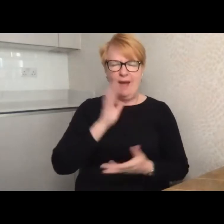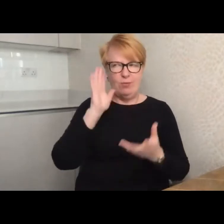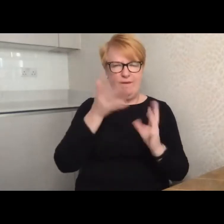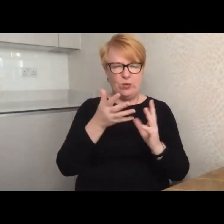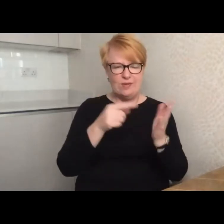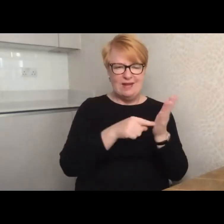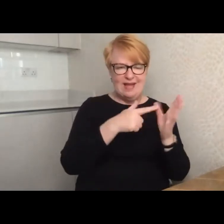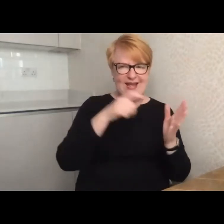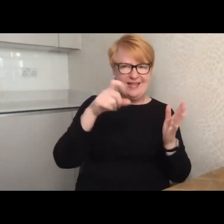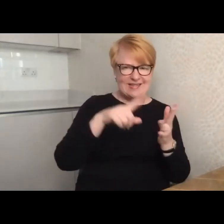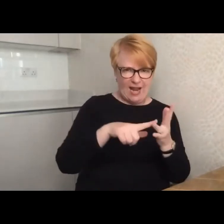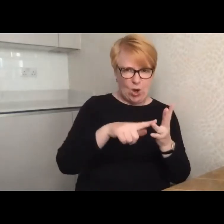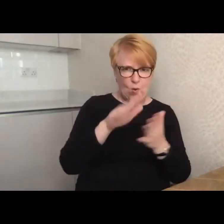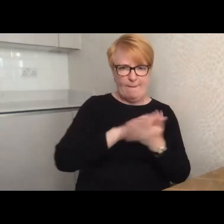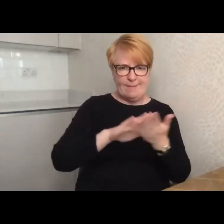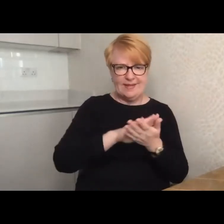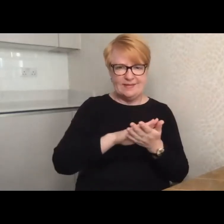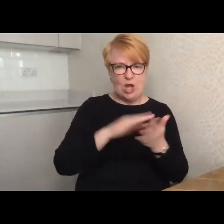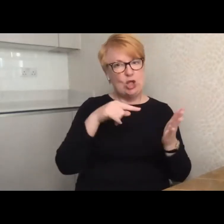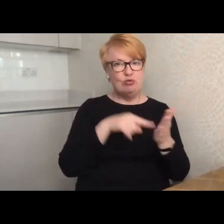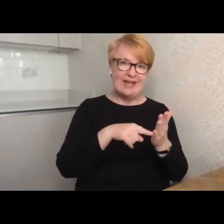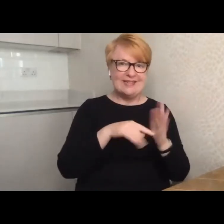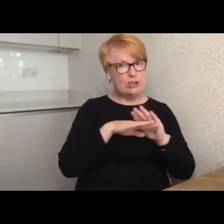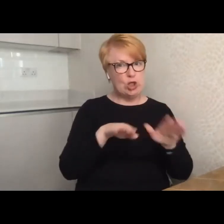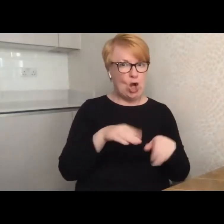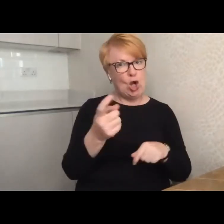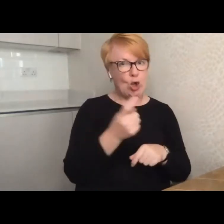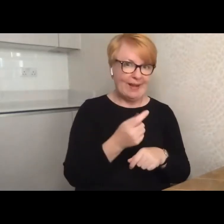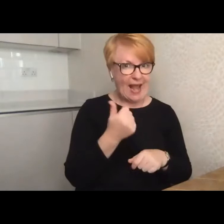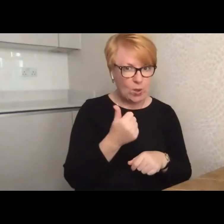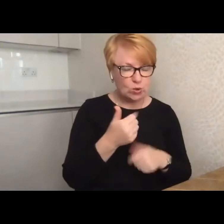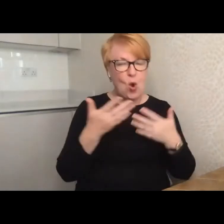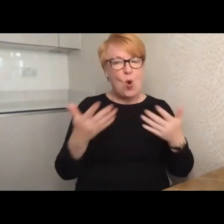official name is “Tracy Aint Coming Out” or “Thamesmead Arts and Culture Office”.